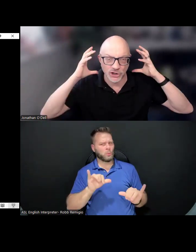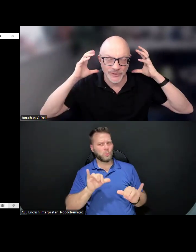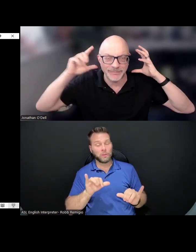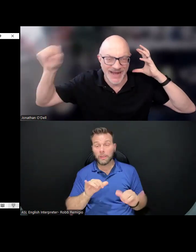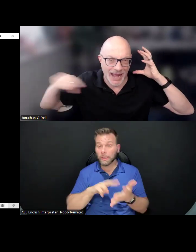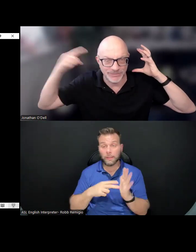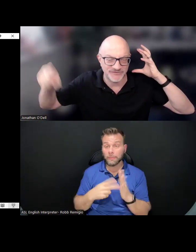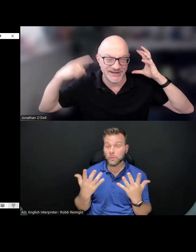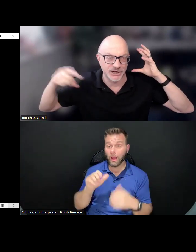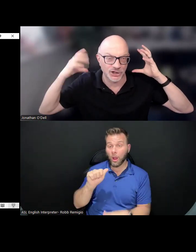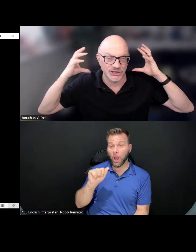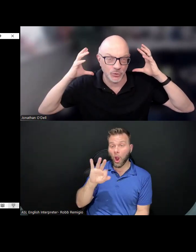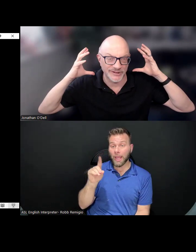It means that the audio is